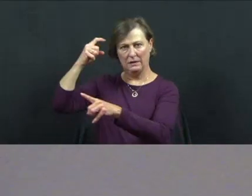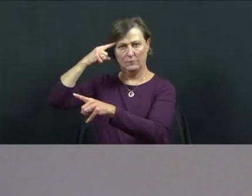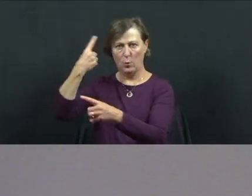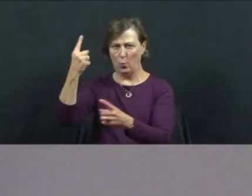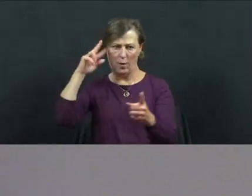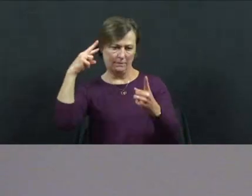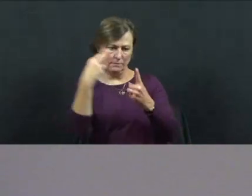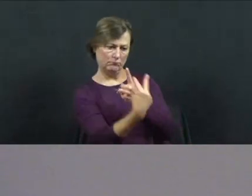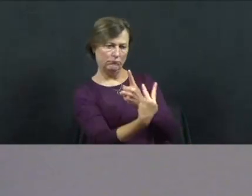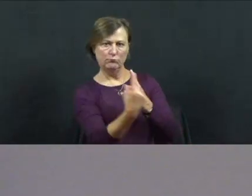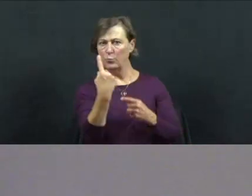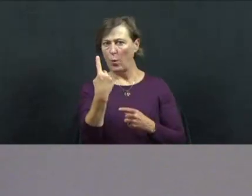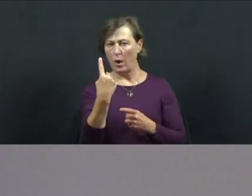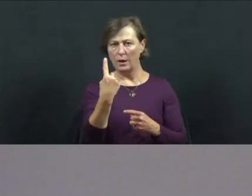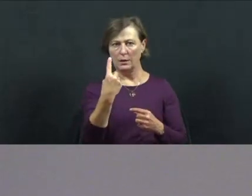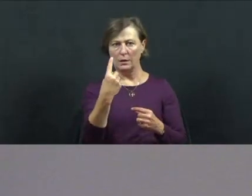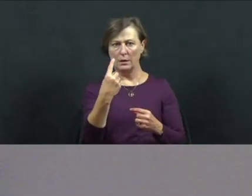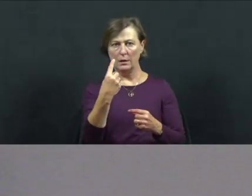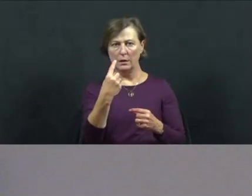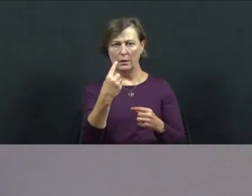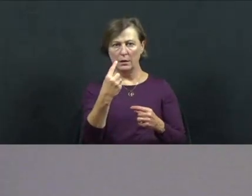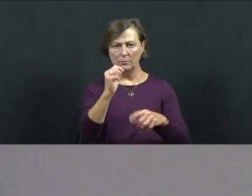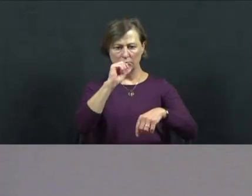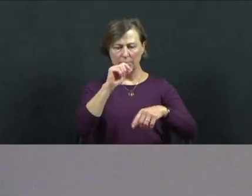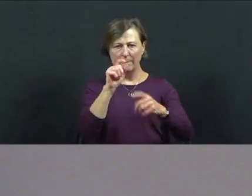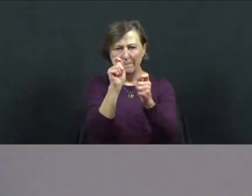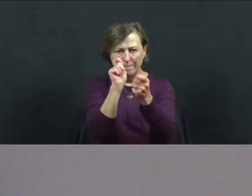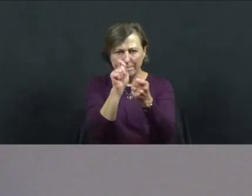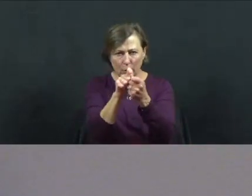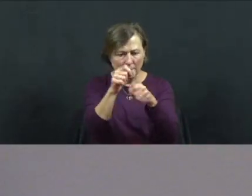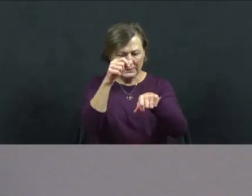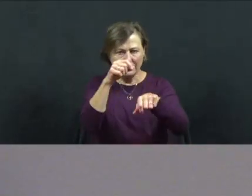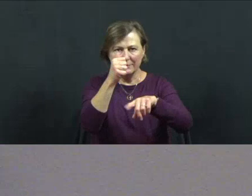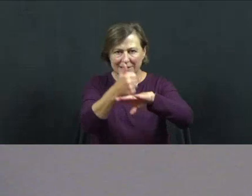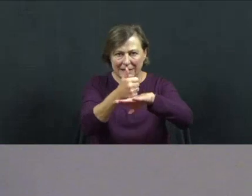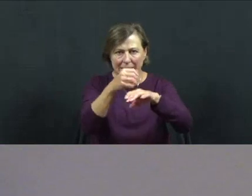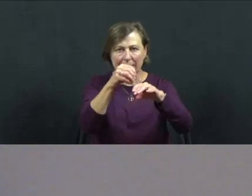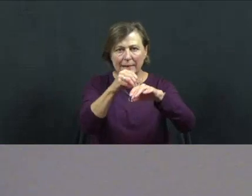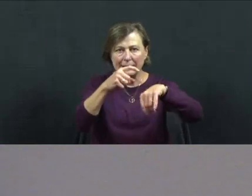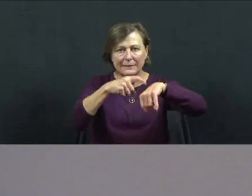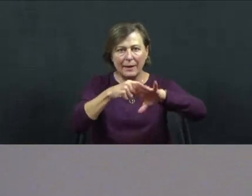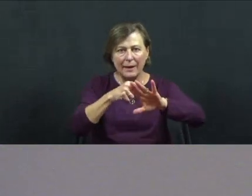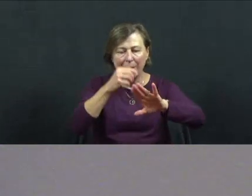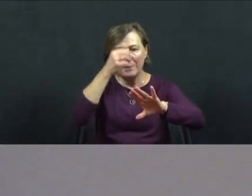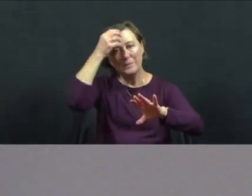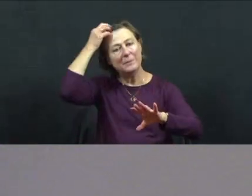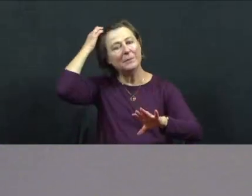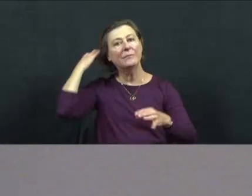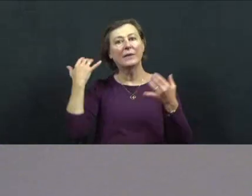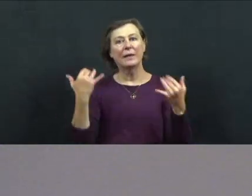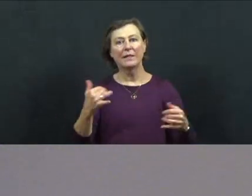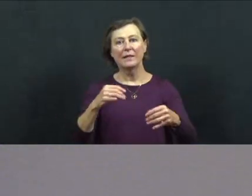one point set in time. This country was founded by a group of